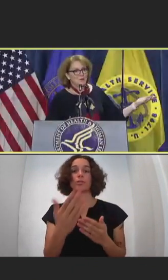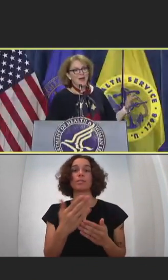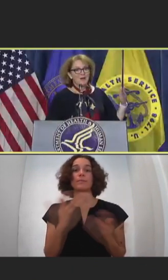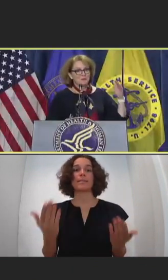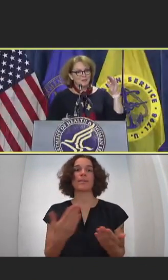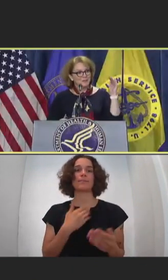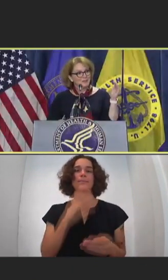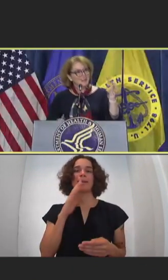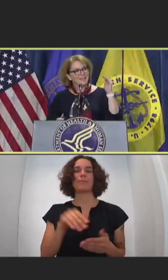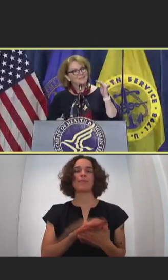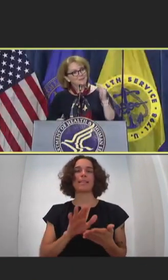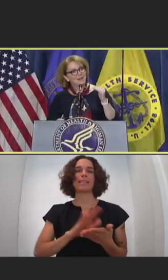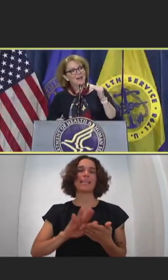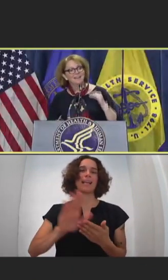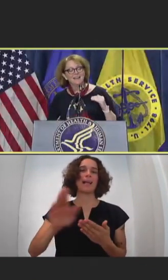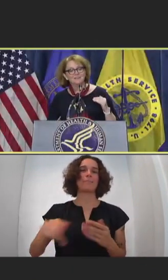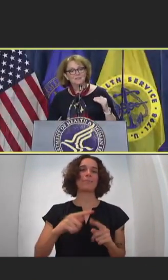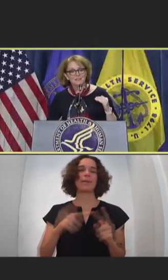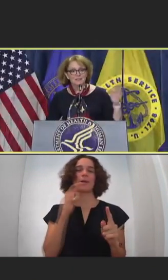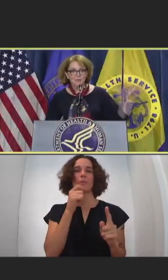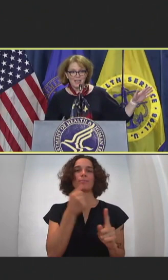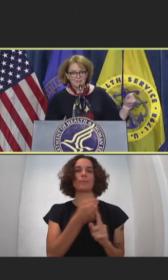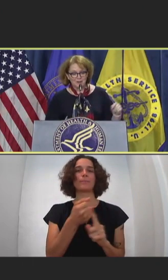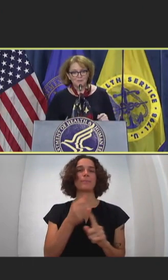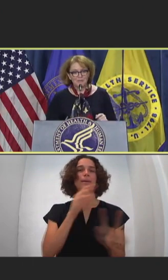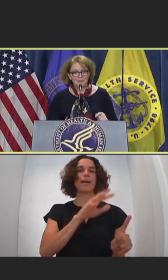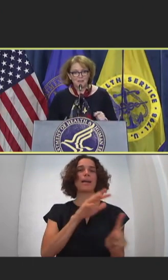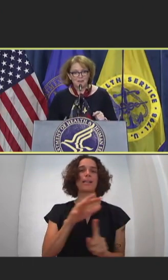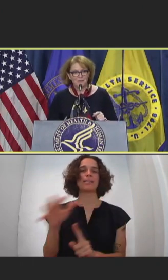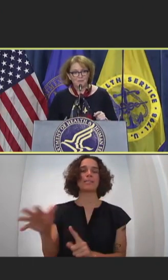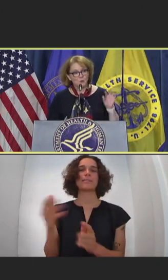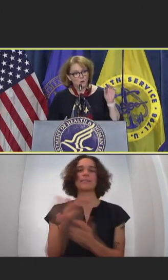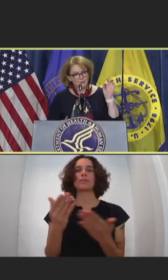I will hit some of the highlights of things that we haven't already gone over or dive a